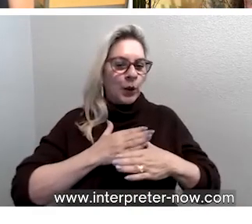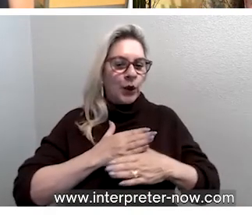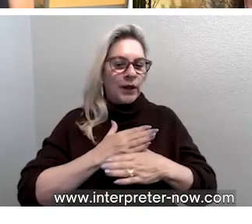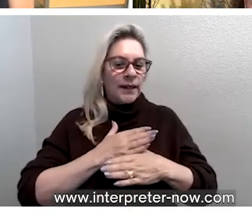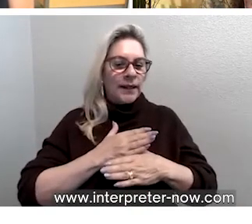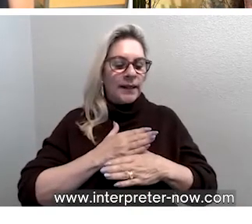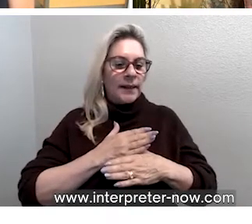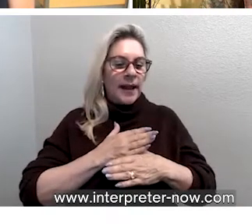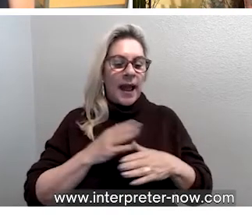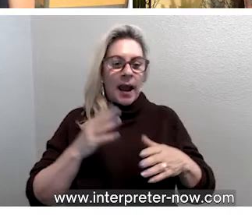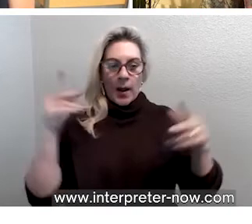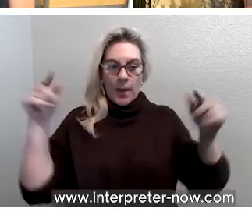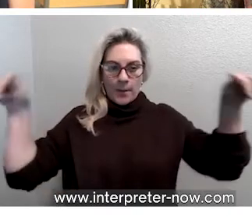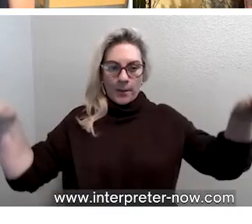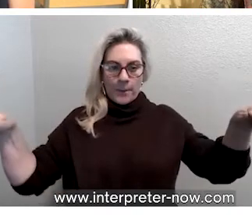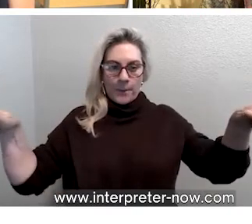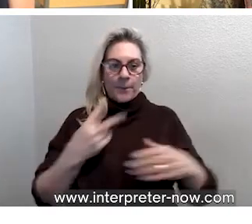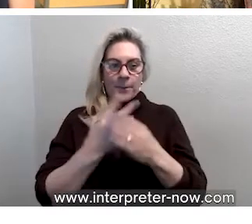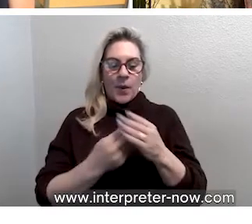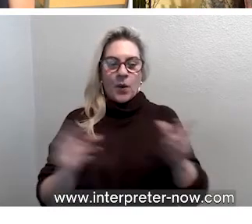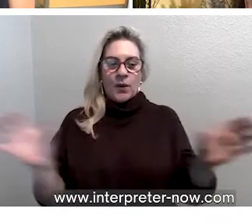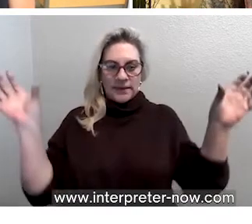And then, on either side of me I have potted palms.